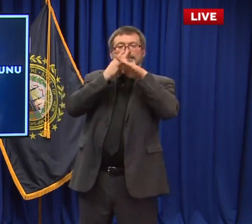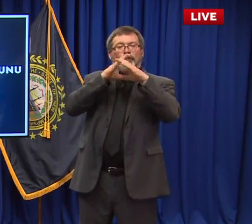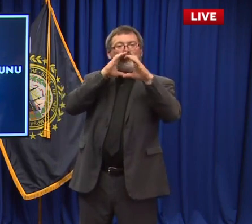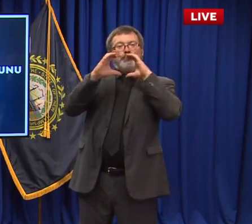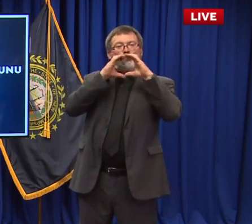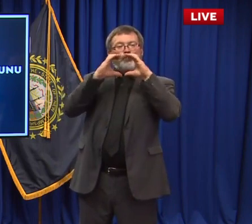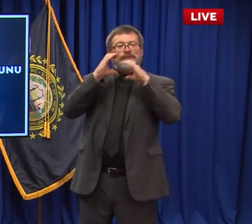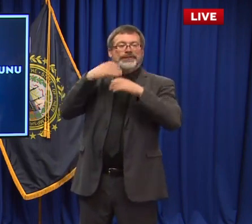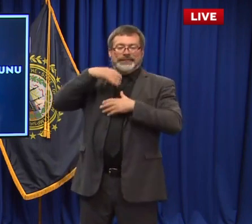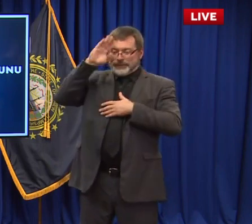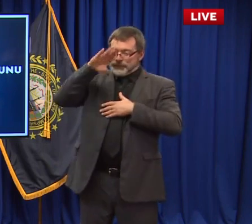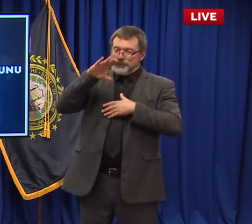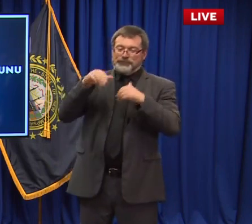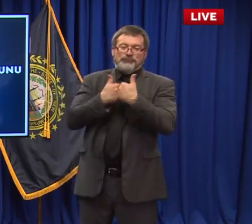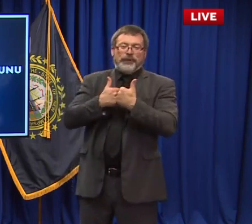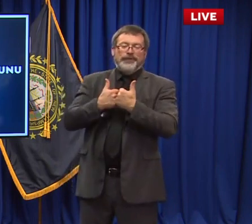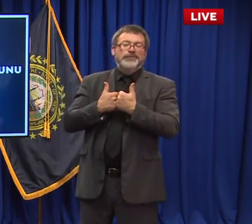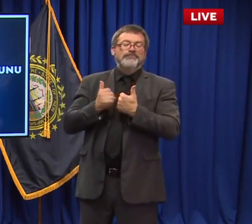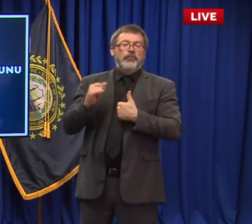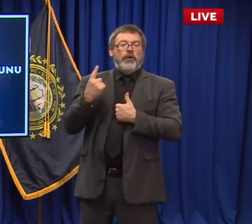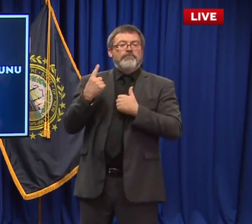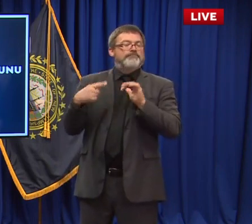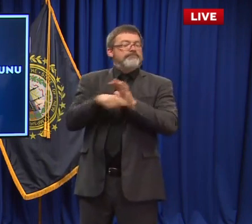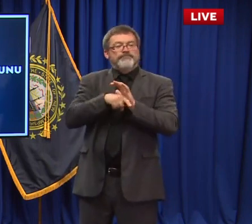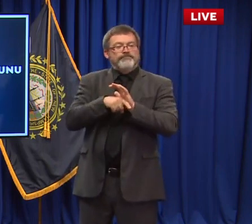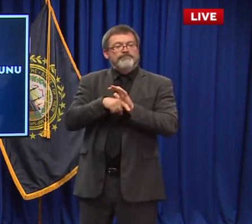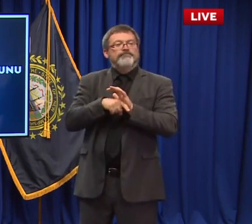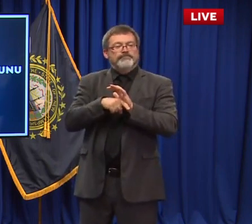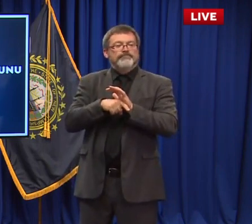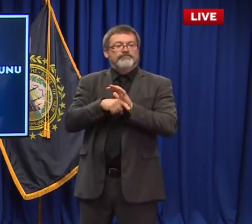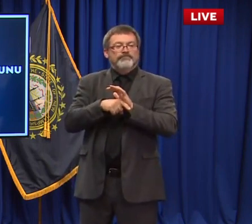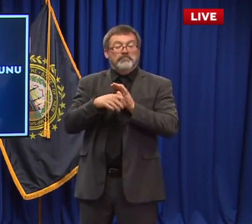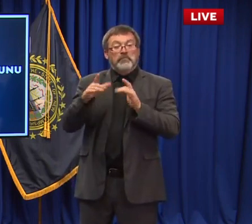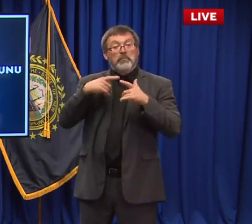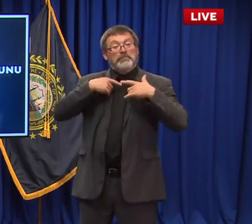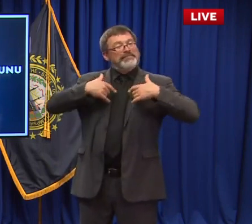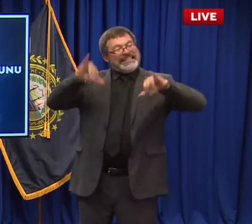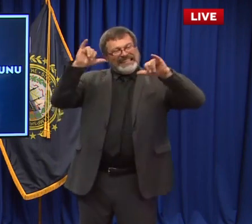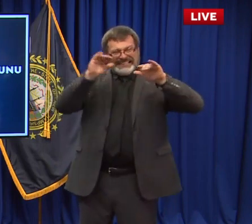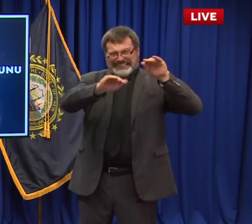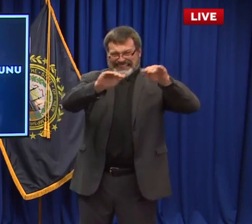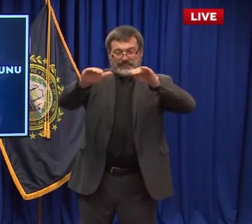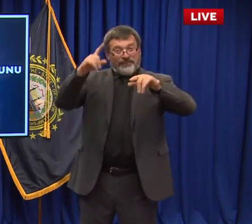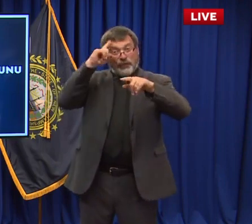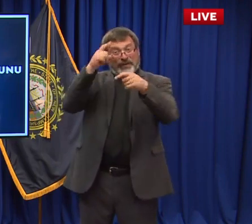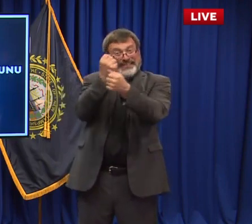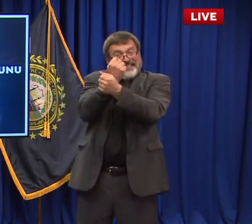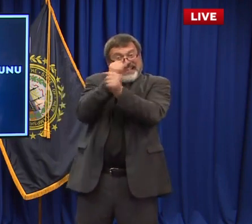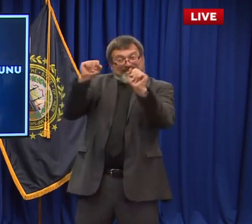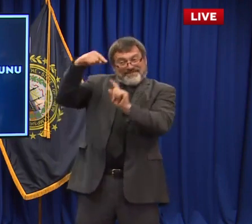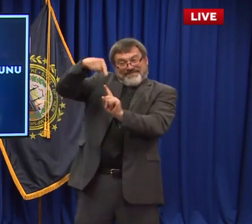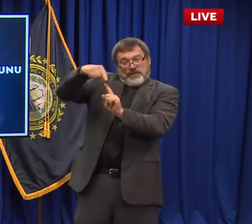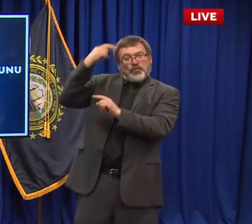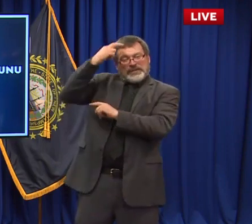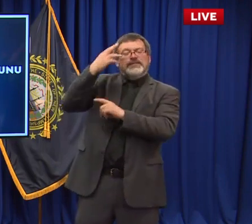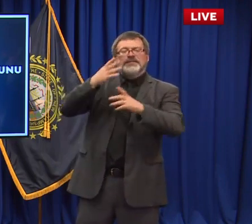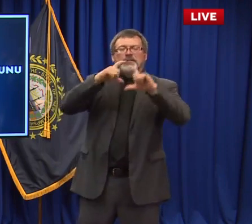IT MIGHT BE. A LOT OF SITUATIONS I CAN COME. WE WANT TO ENCOURAGE THEM TO WEAR THEM WHEN THEY CAN.